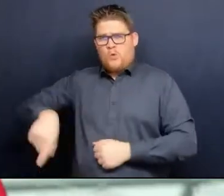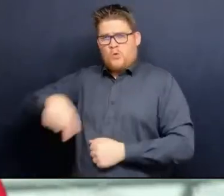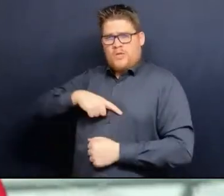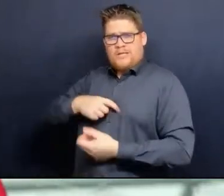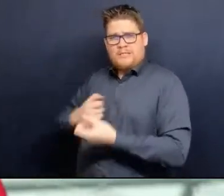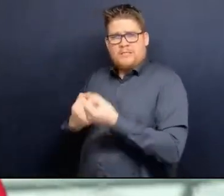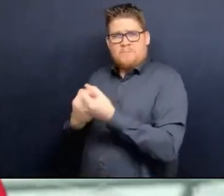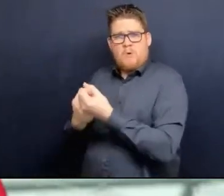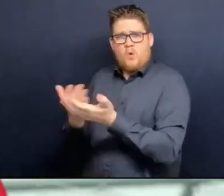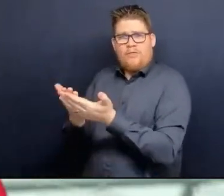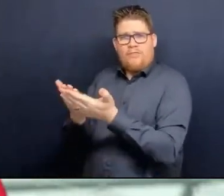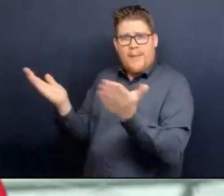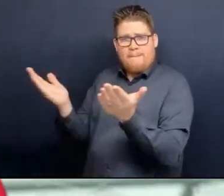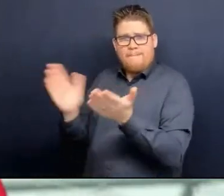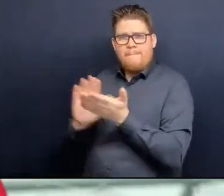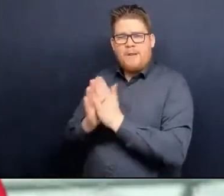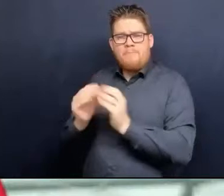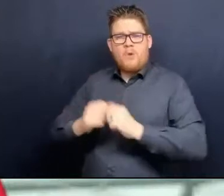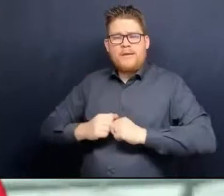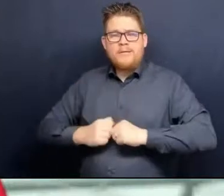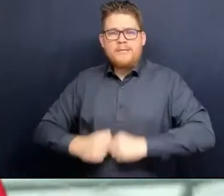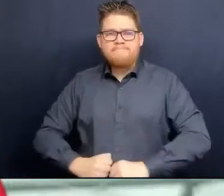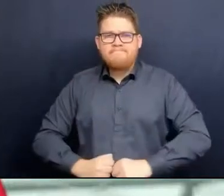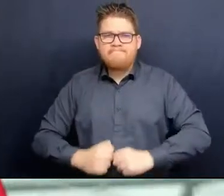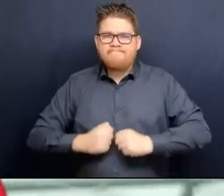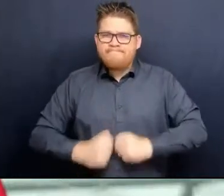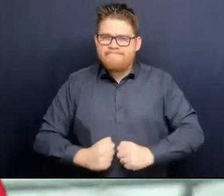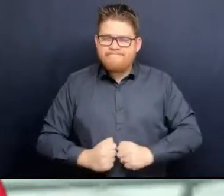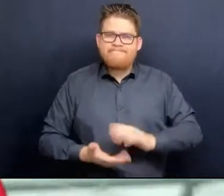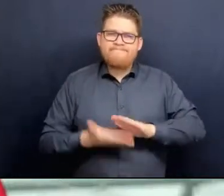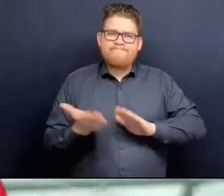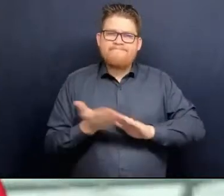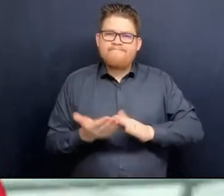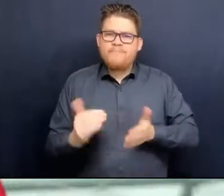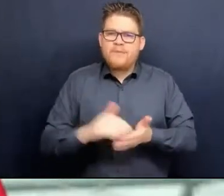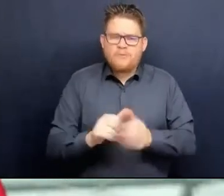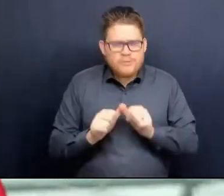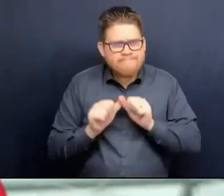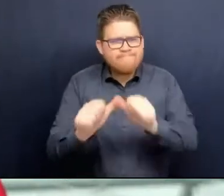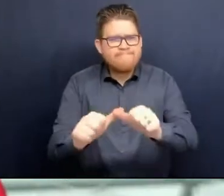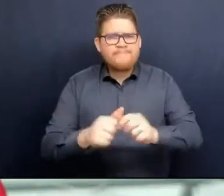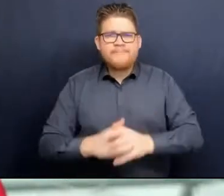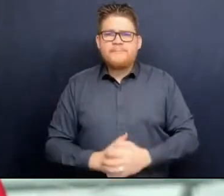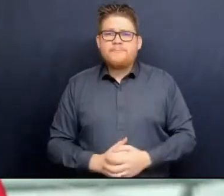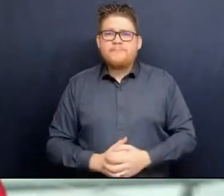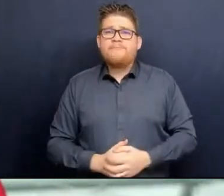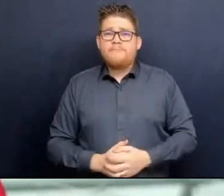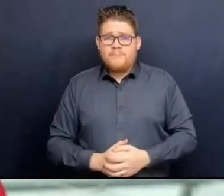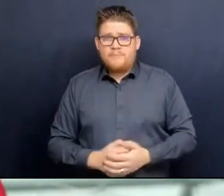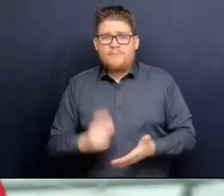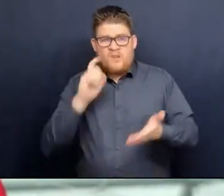people coming into the healthcare system so that we are more resilient and more robust? We've We've seen this weaknesses